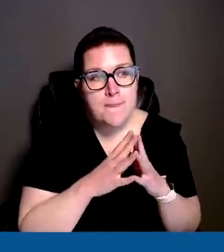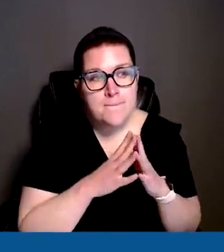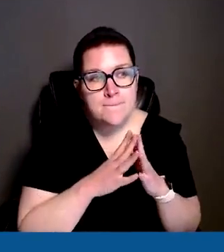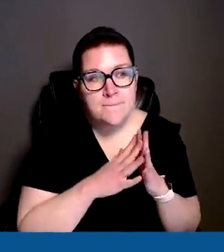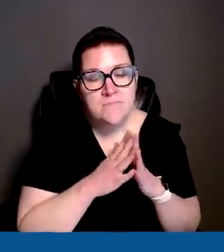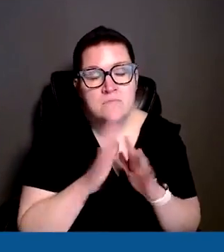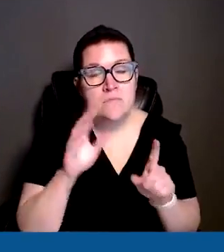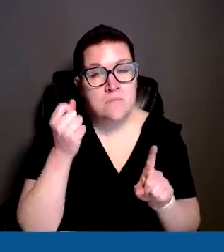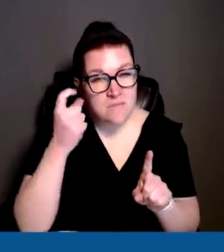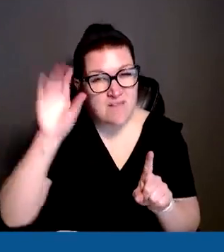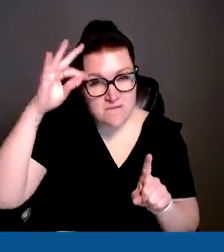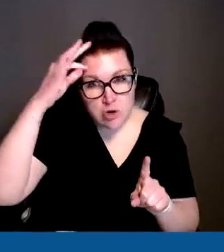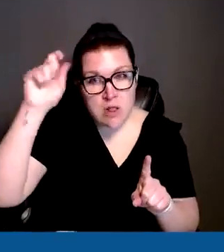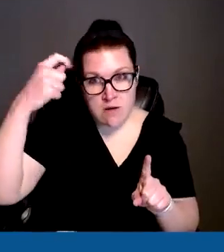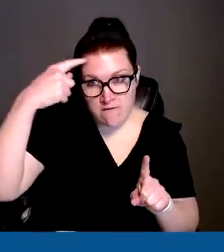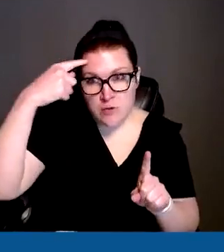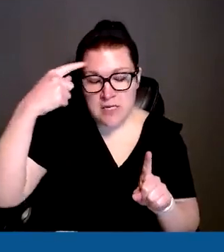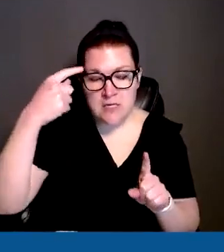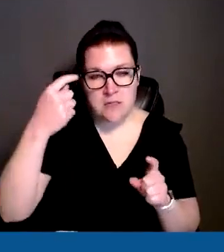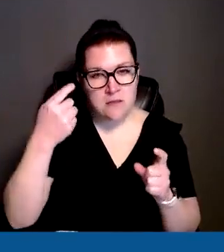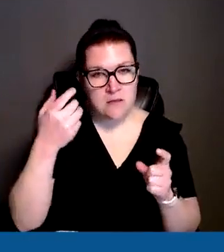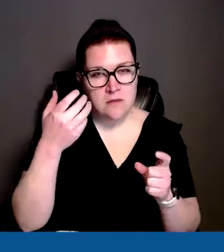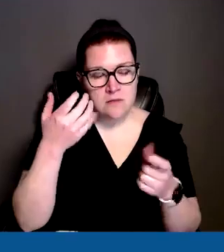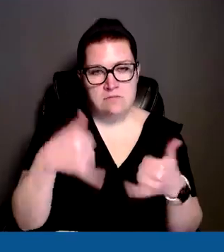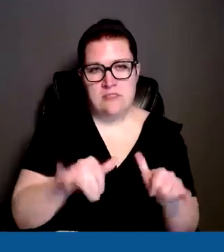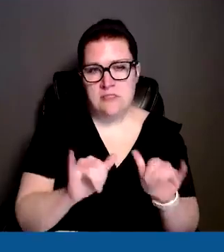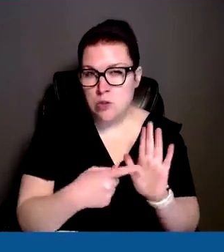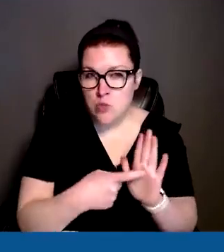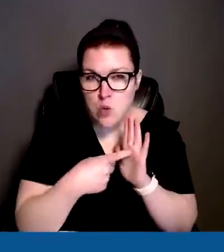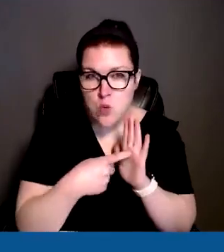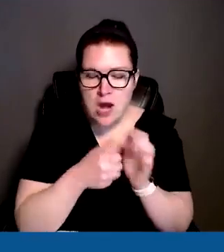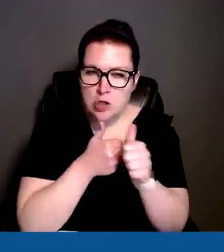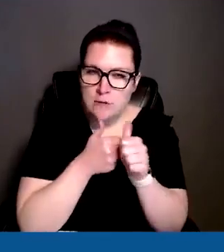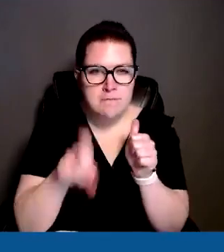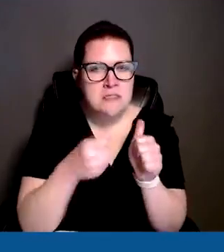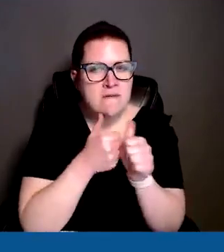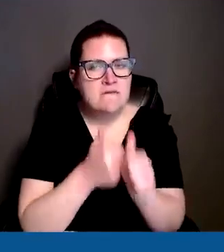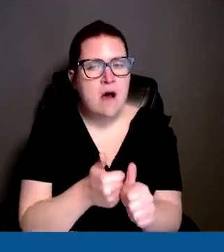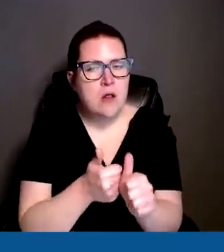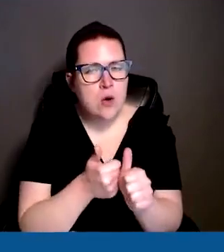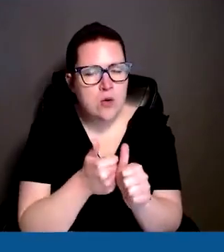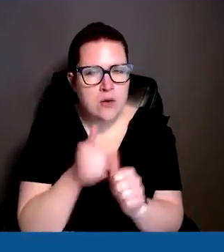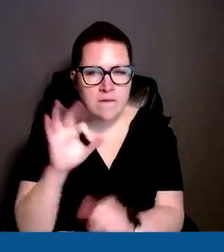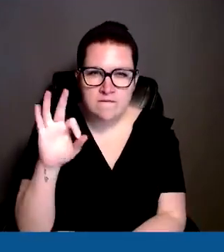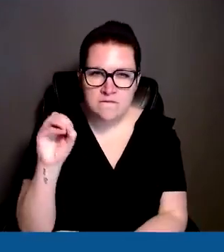the federal government is required to follow Freedom of Information Act requirements.